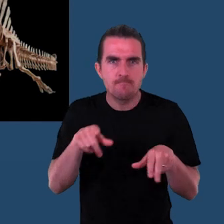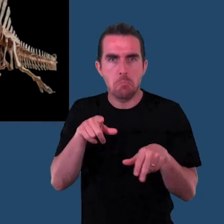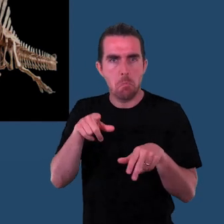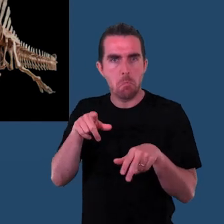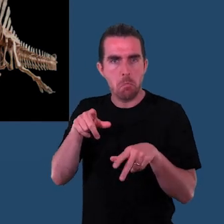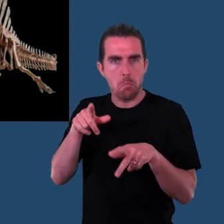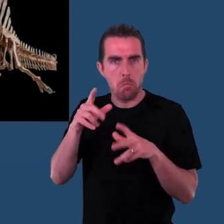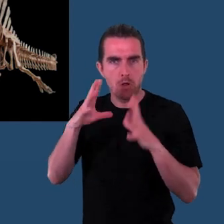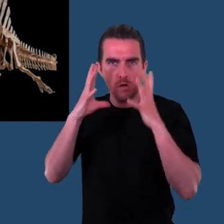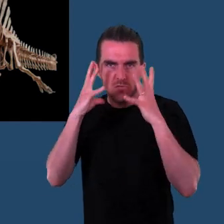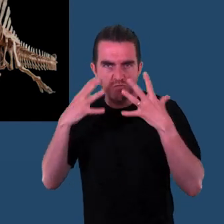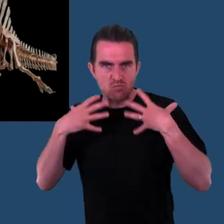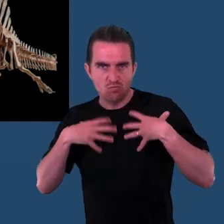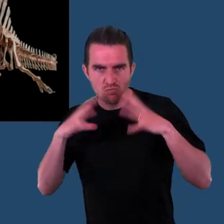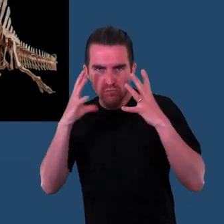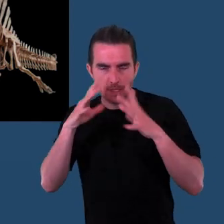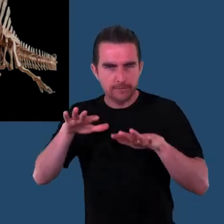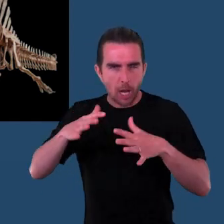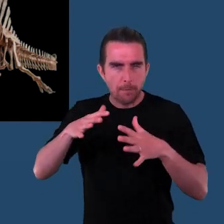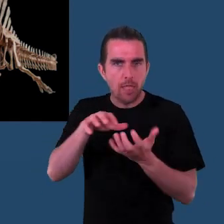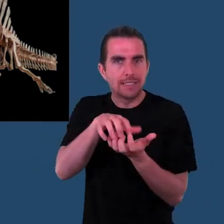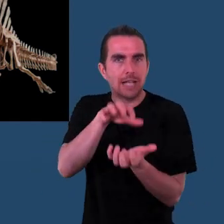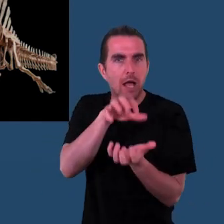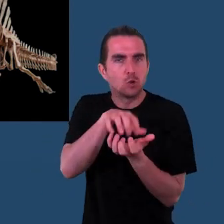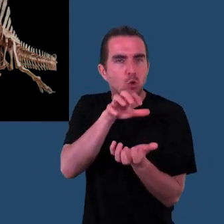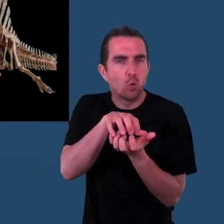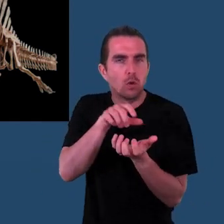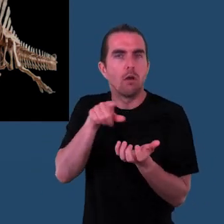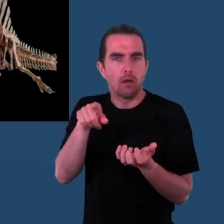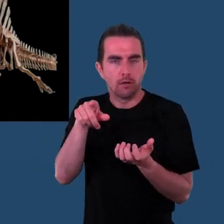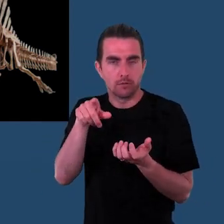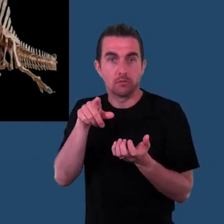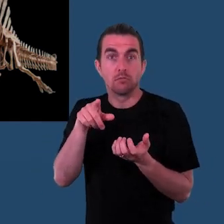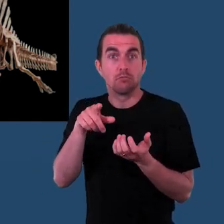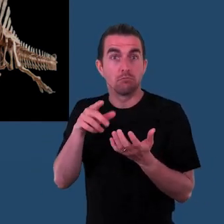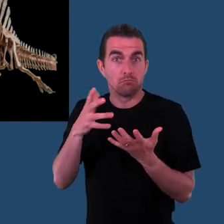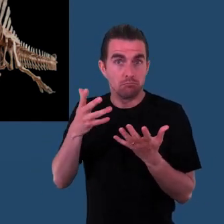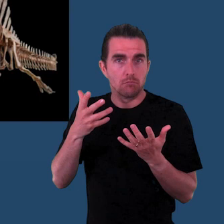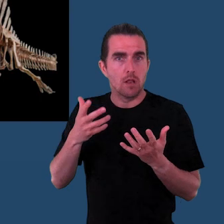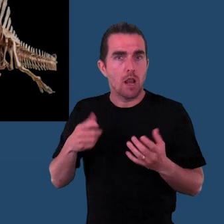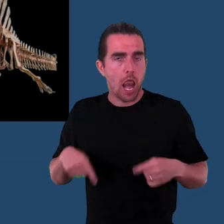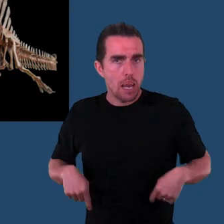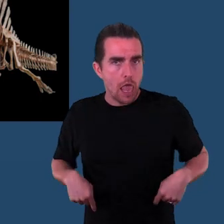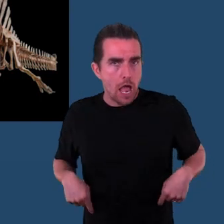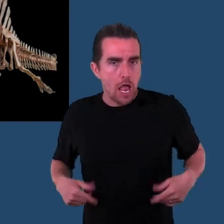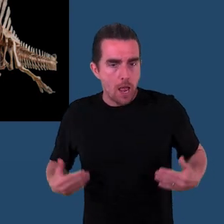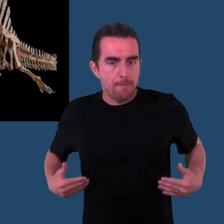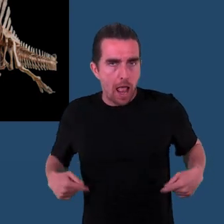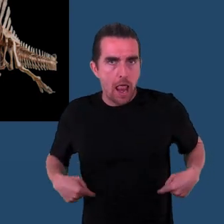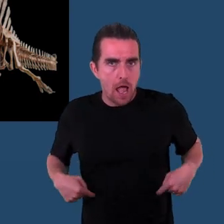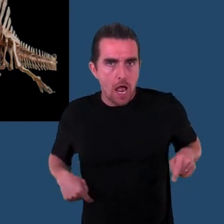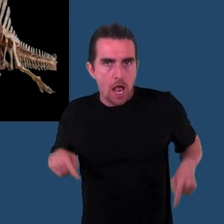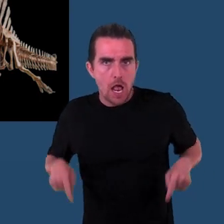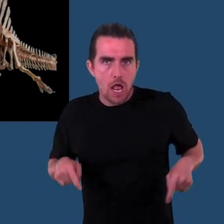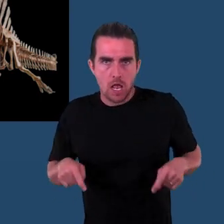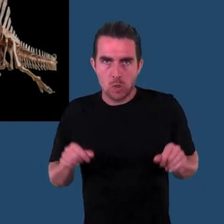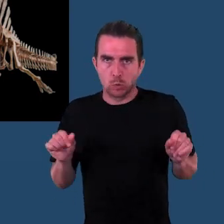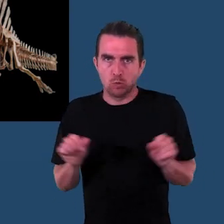It's got that very distinctive crocodile-shaped snout, and it's got quite short back legs, as well.